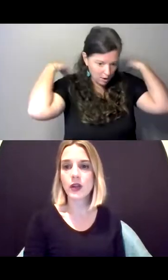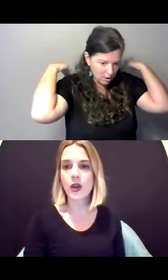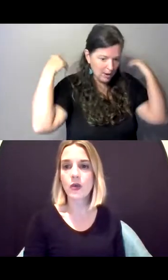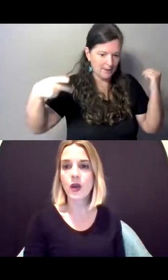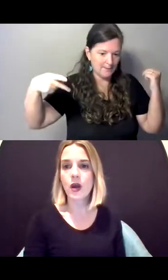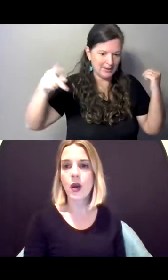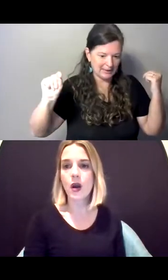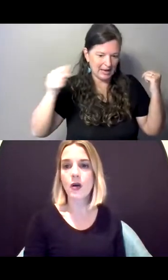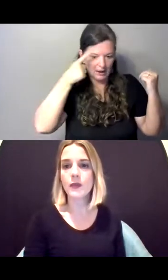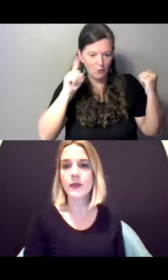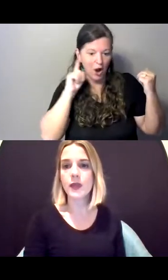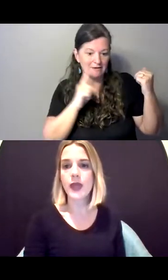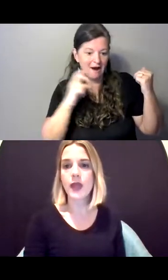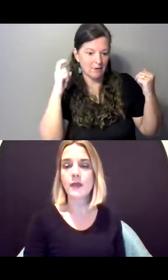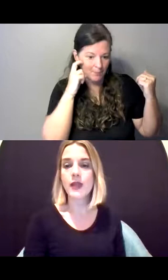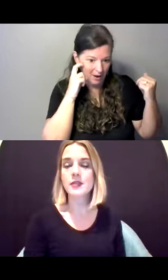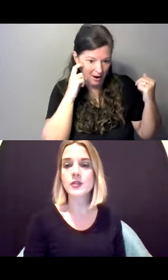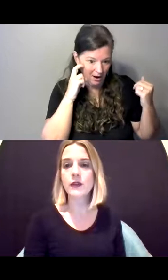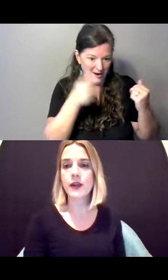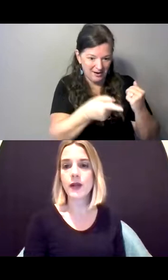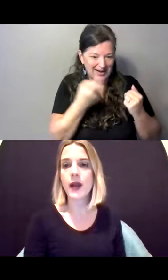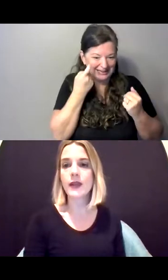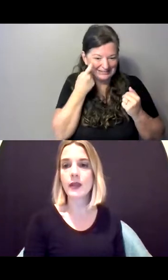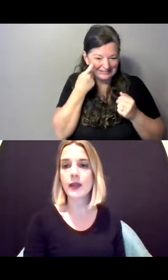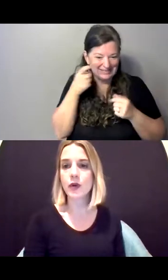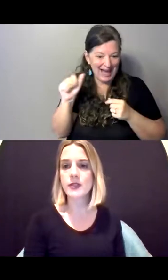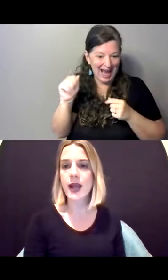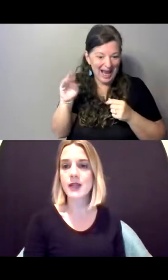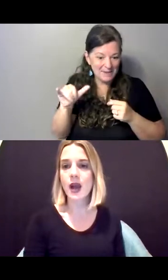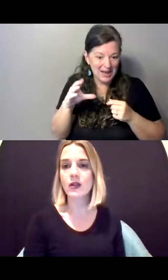you know they, and especially for Deafblind, they like protactile.